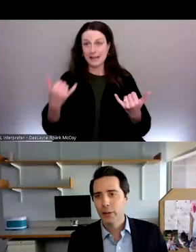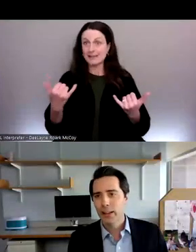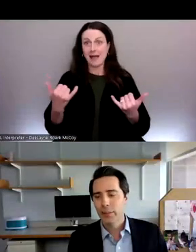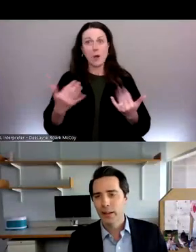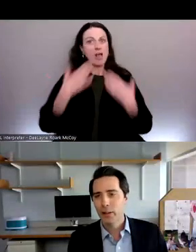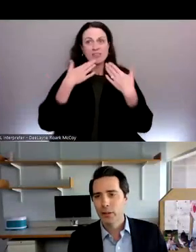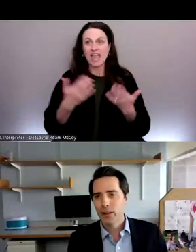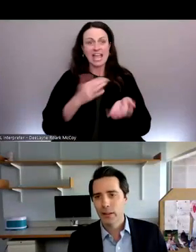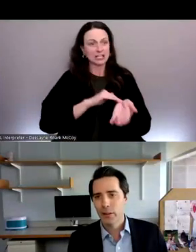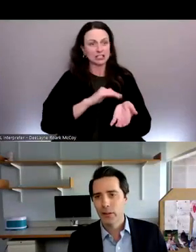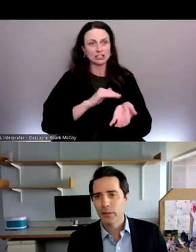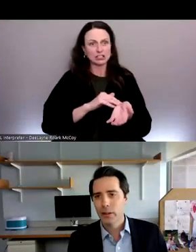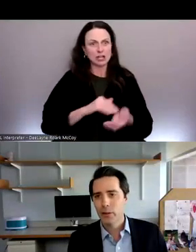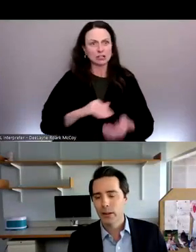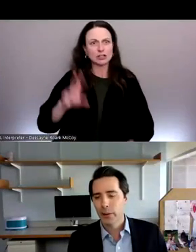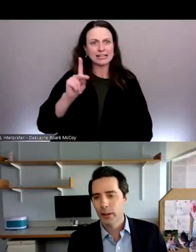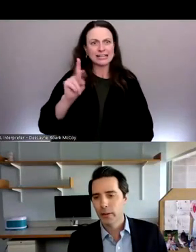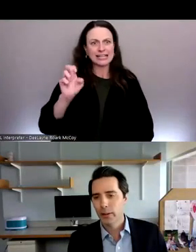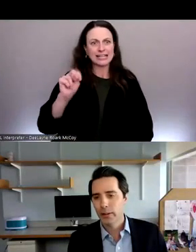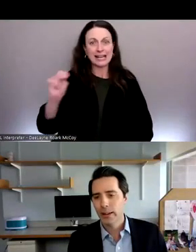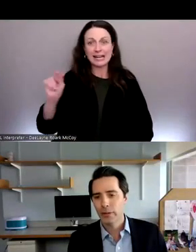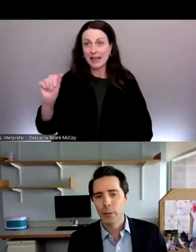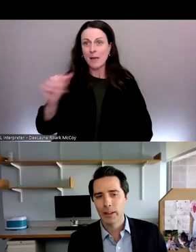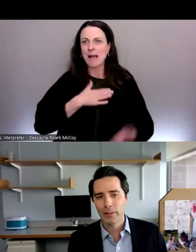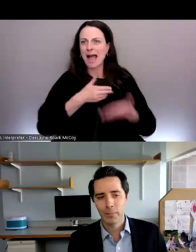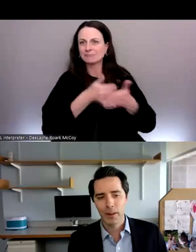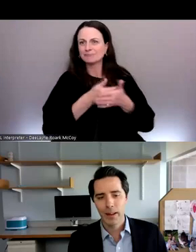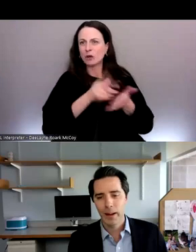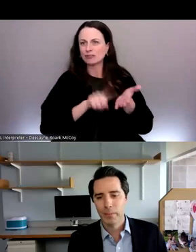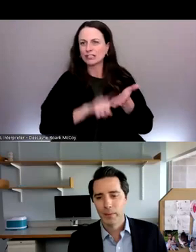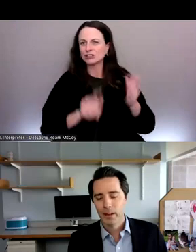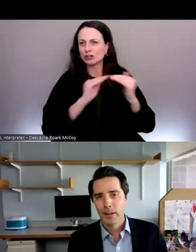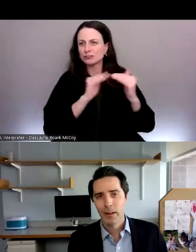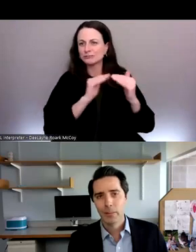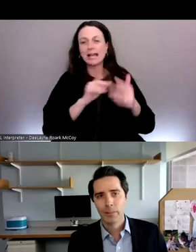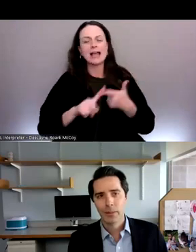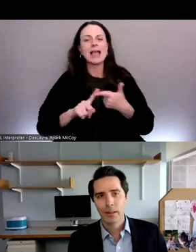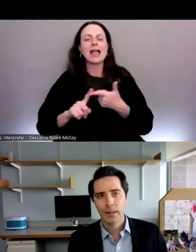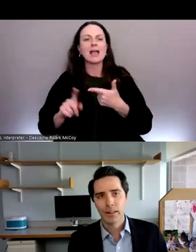kanae my close clinical and research collaborator and then everybody in my lab